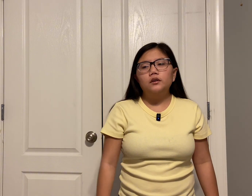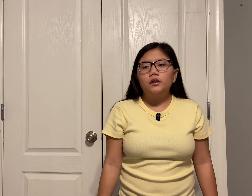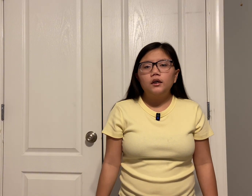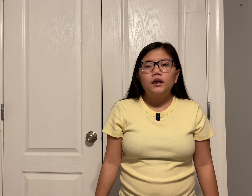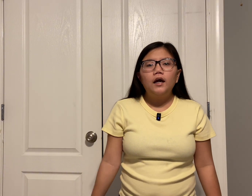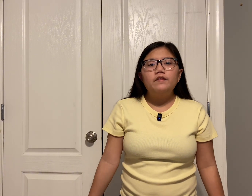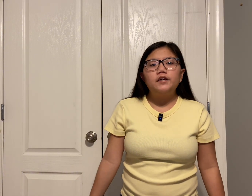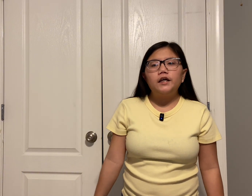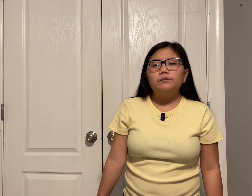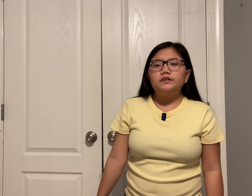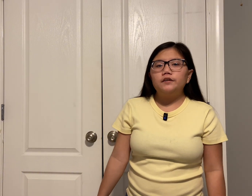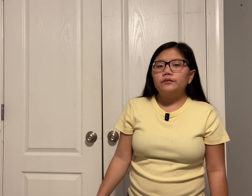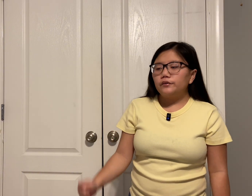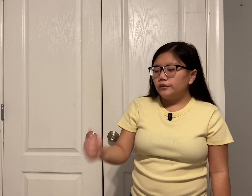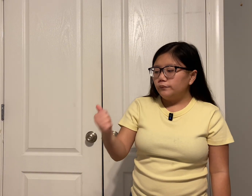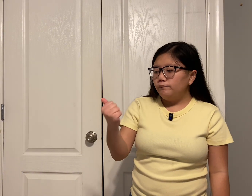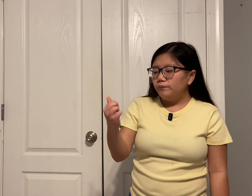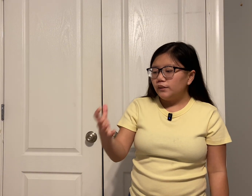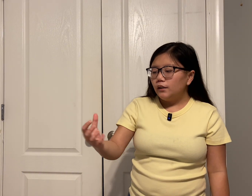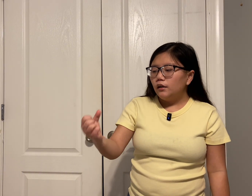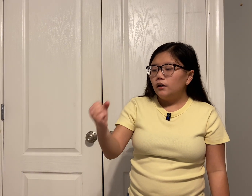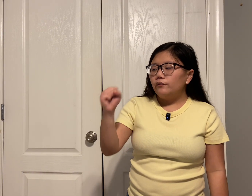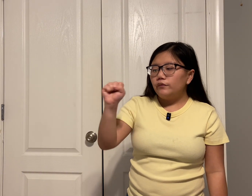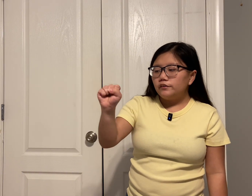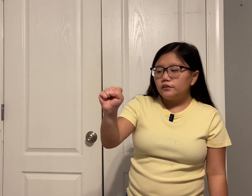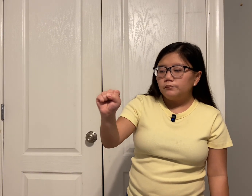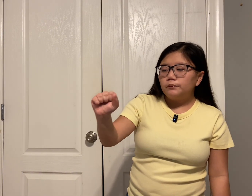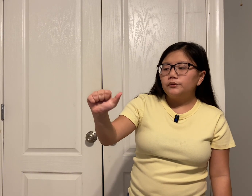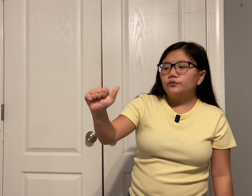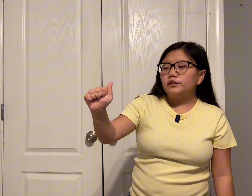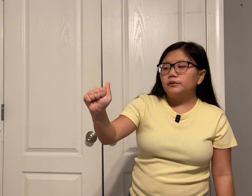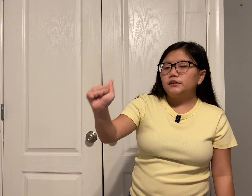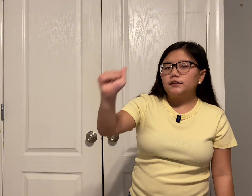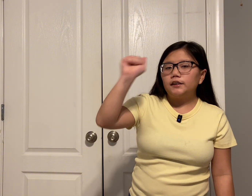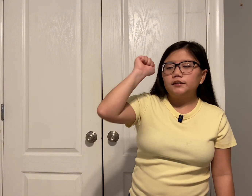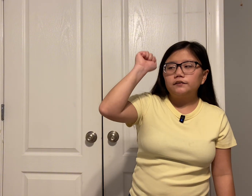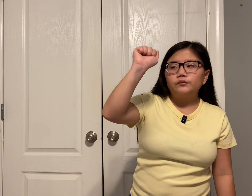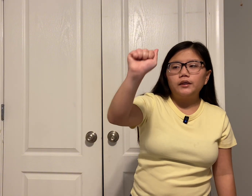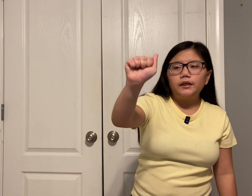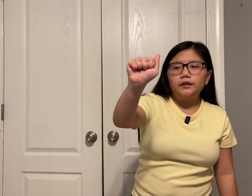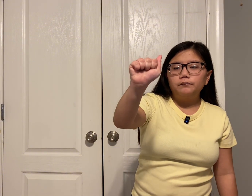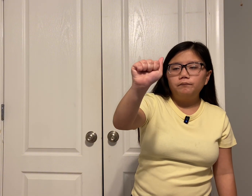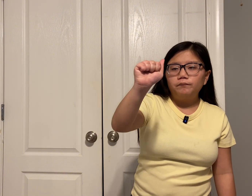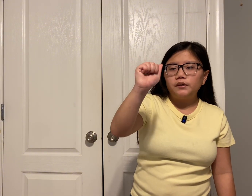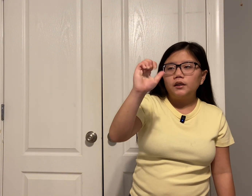And then for A, B, C you're gonna go a fist but put your thumb on the side for "A."